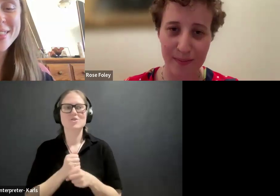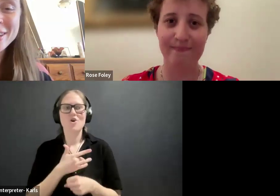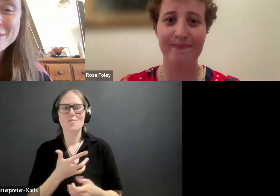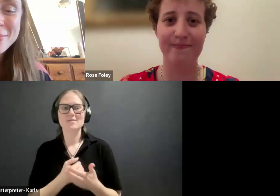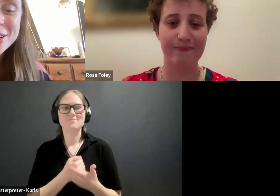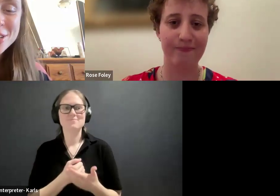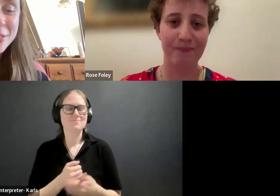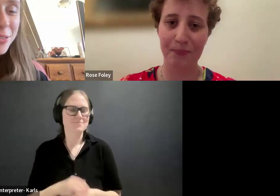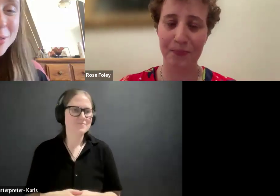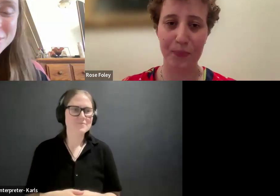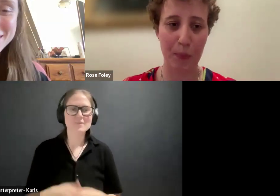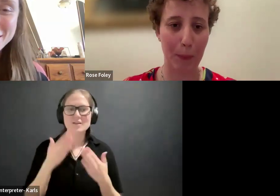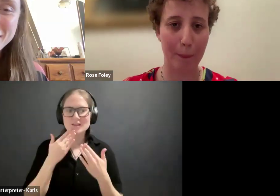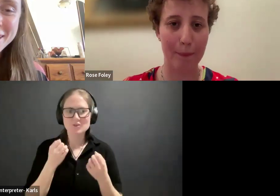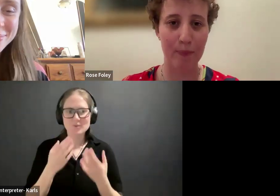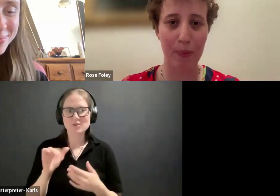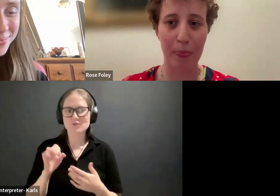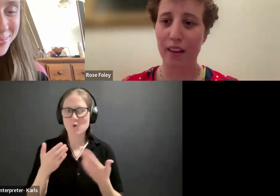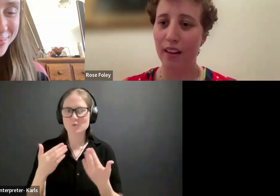Um, thank you so much, and Rose, you can take it away.